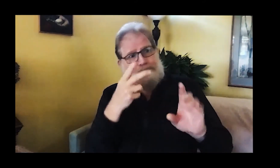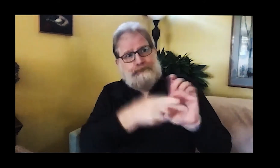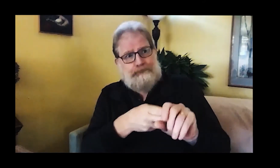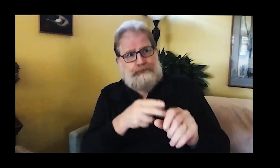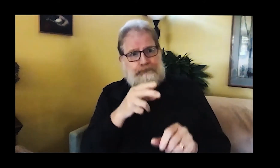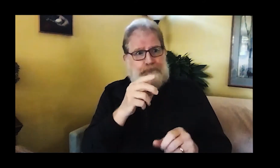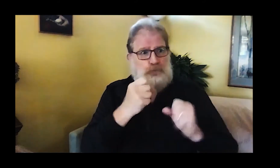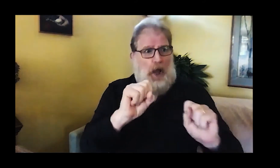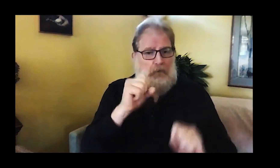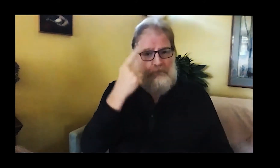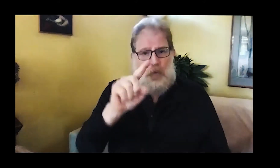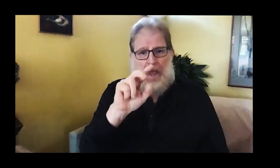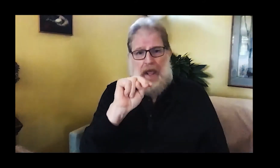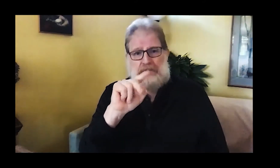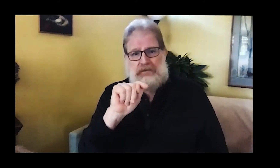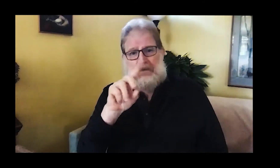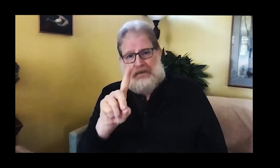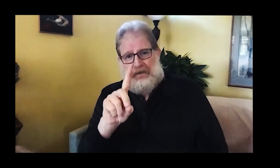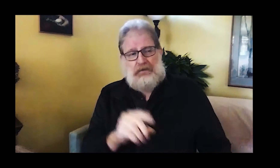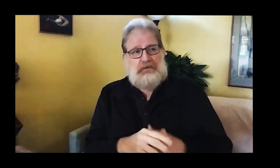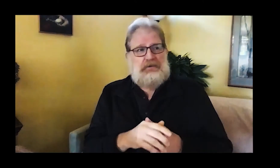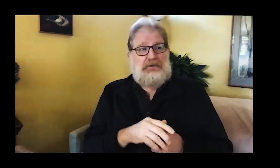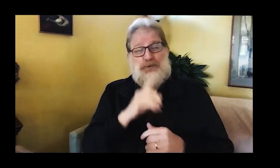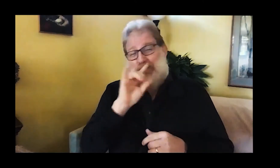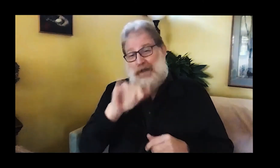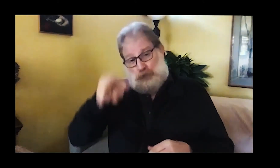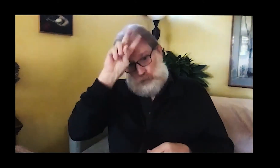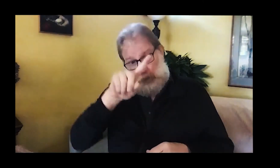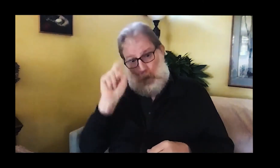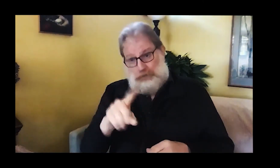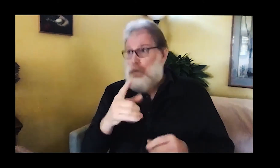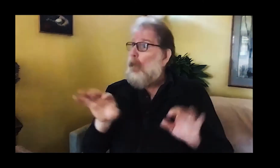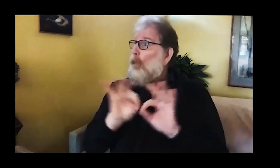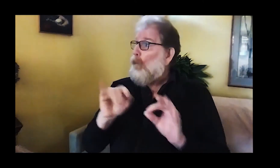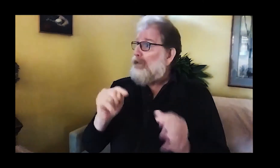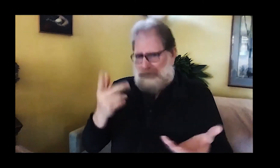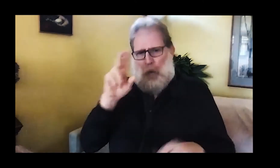while for me to try out for NTD, and it's a stupid question. Is it worth it? Of course it's worth it,